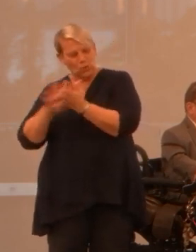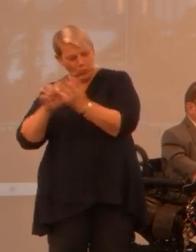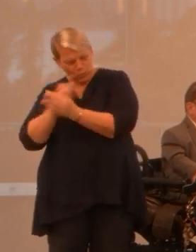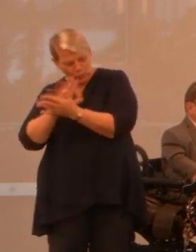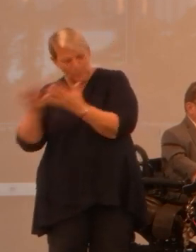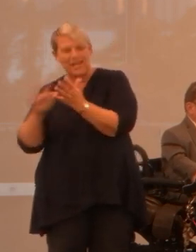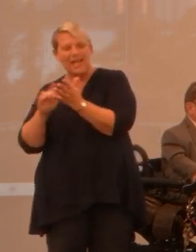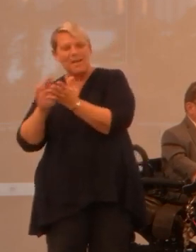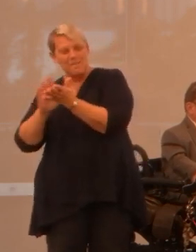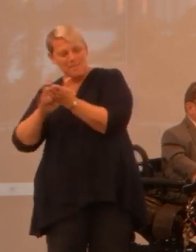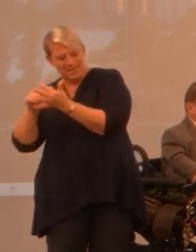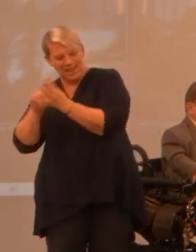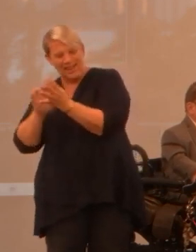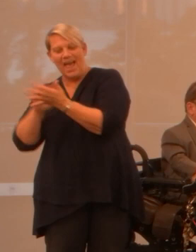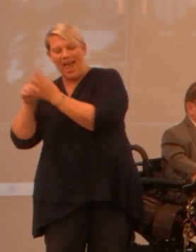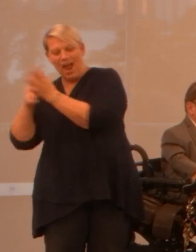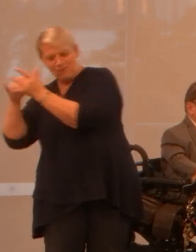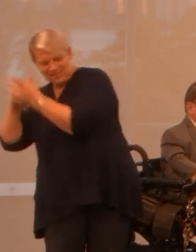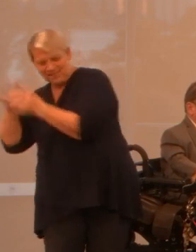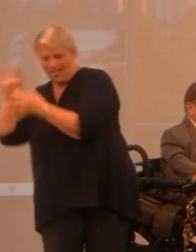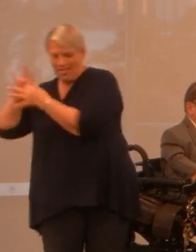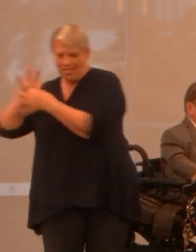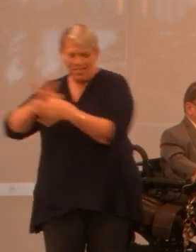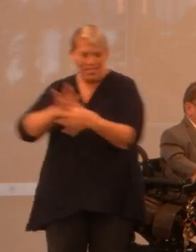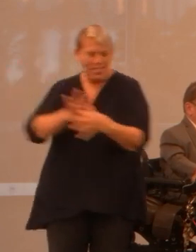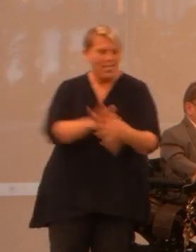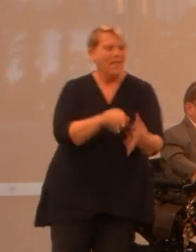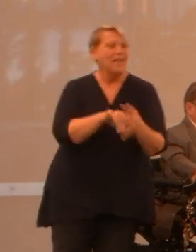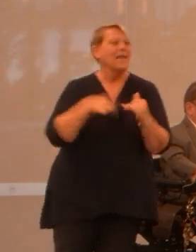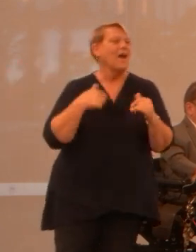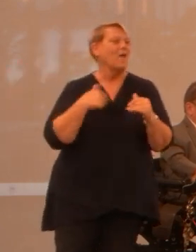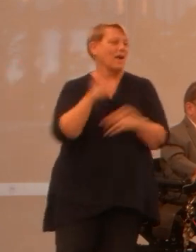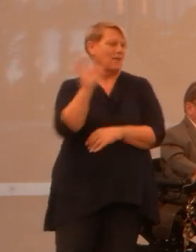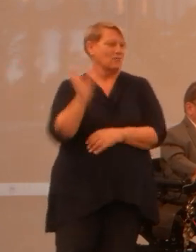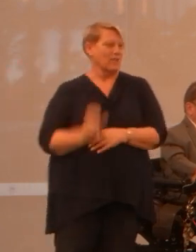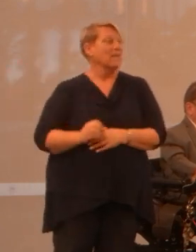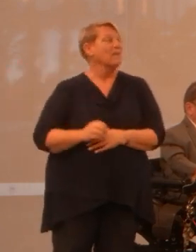And we're connected to many parts of Noongar country. Whadjuk, which is where